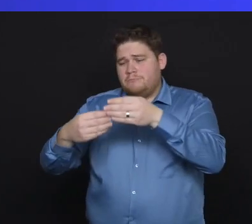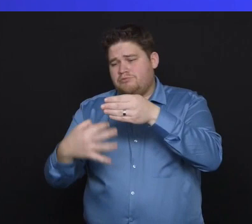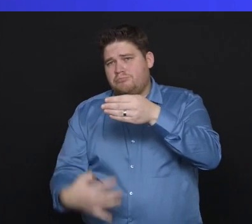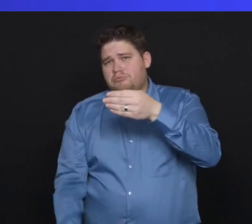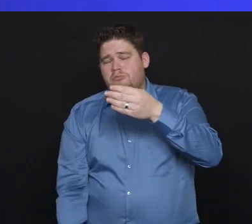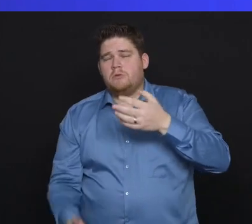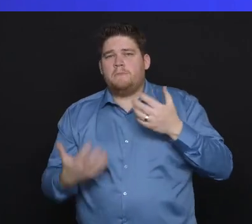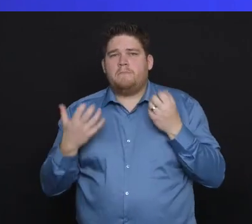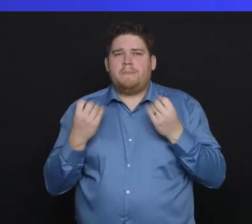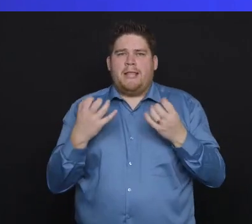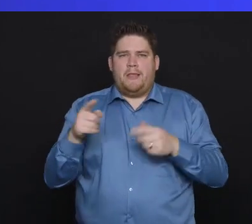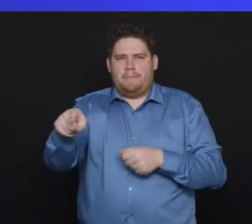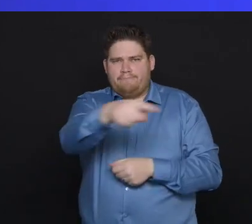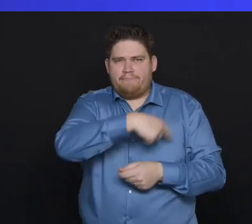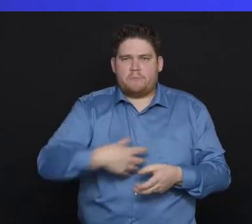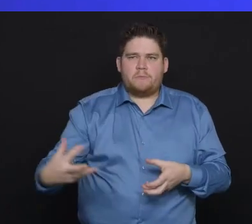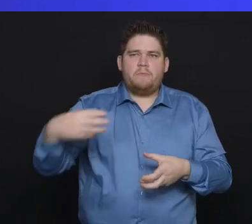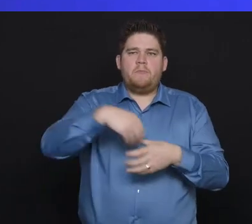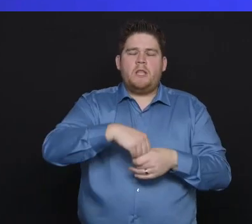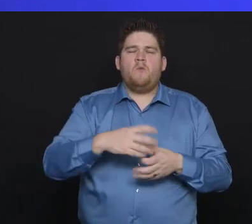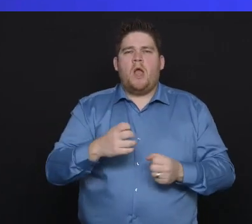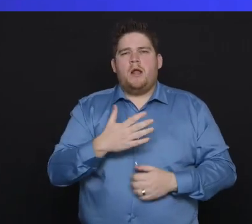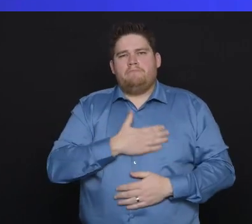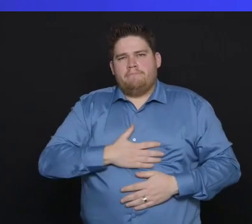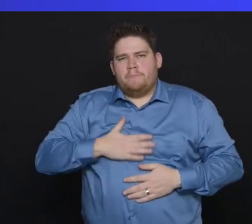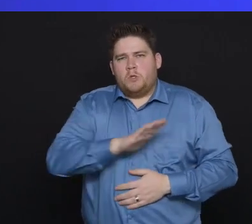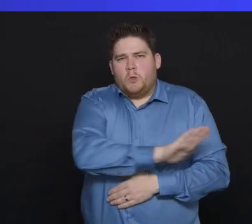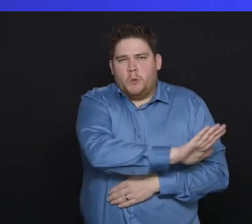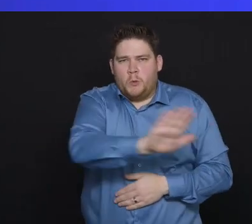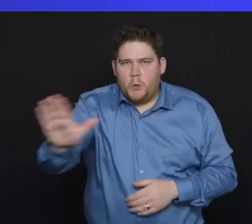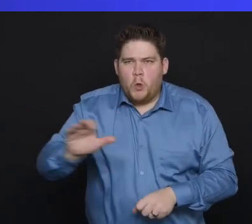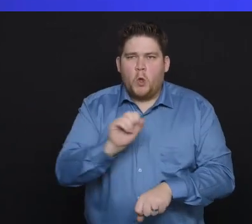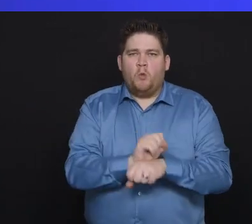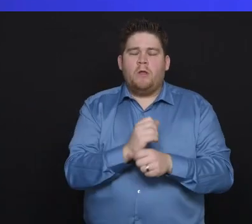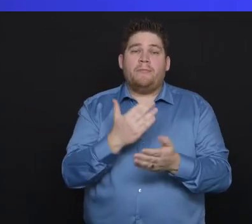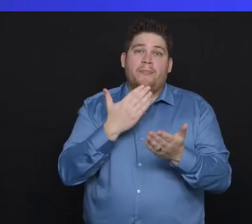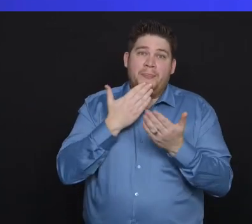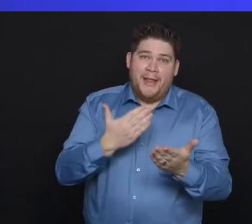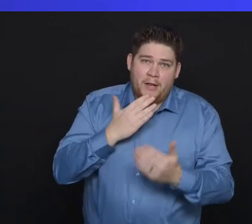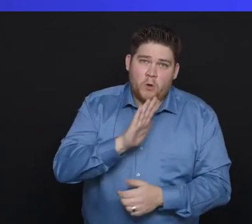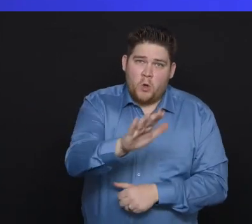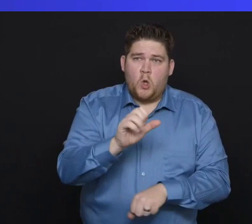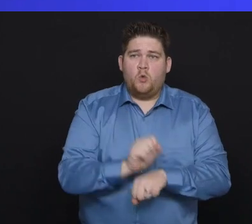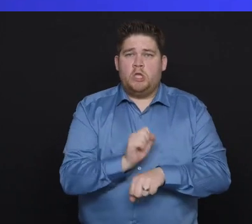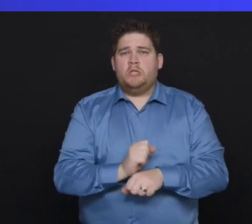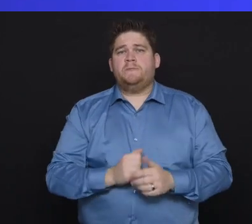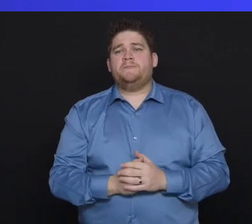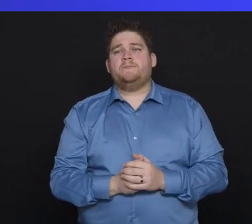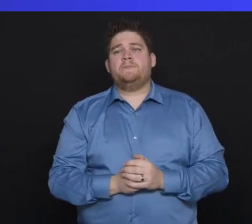And finally our 100 per cent commitment to following Dr Henry's orders and